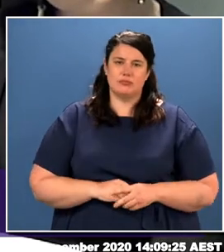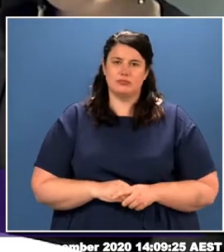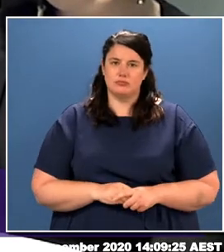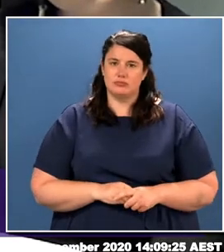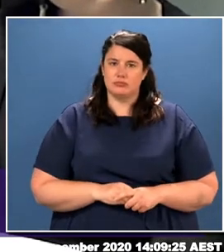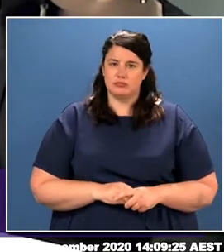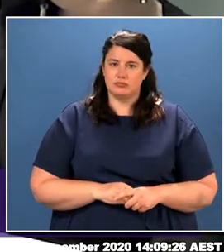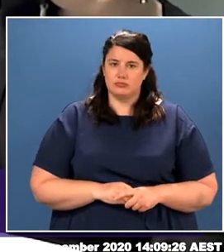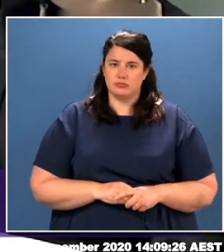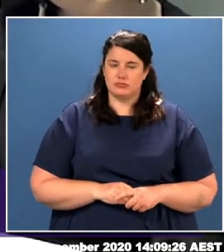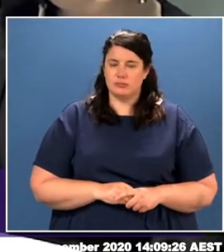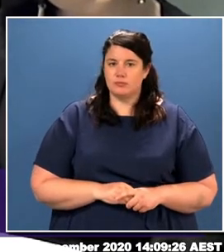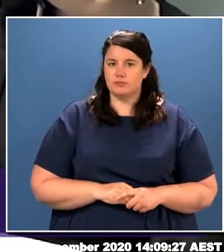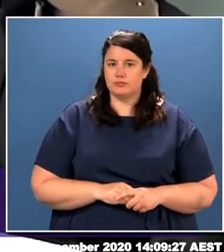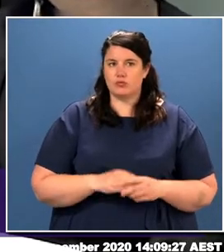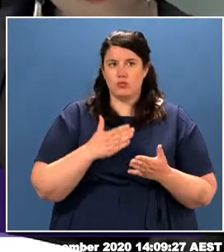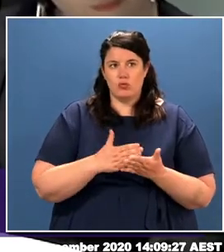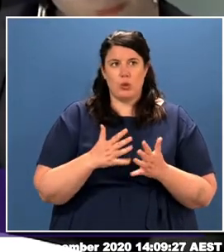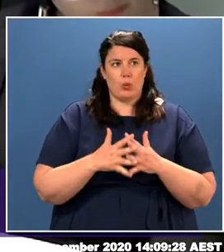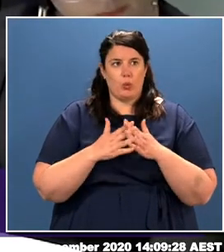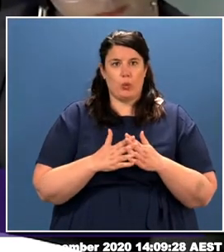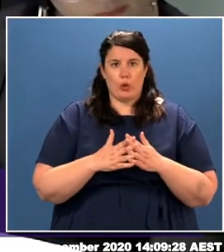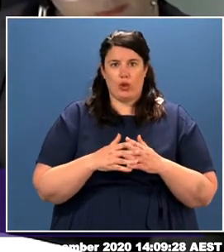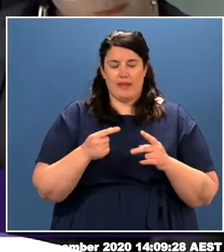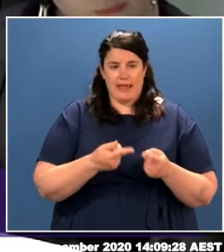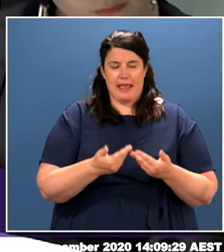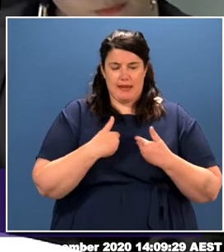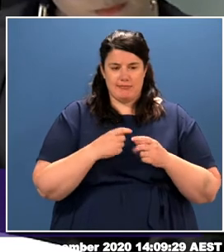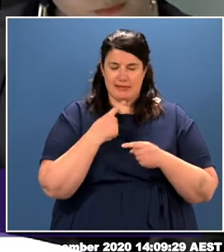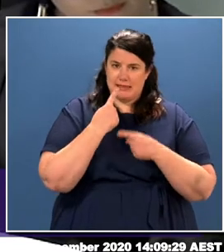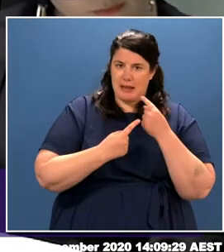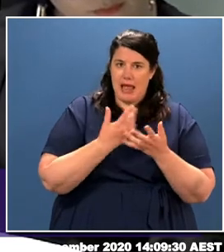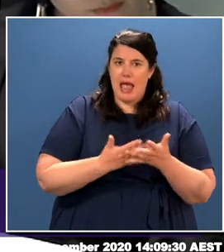And it's just really helpful in explaining that when individuals are a